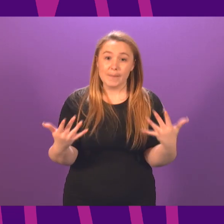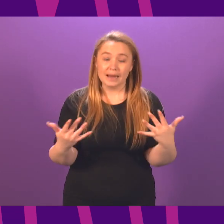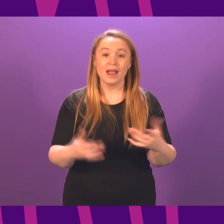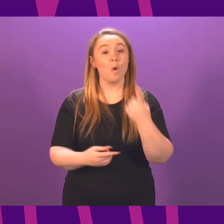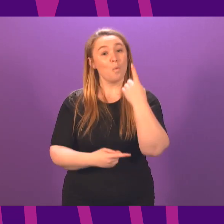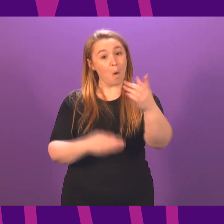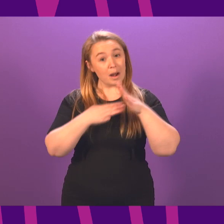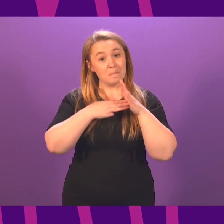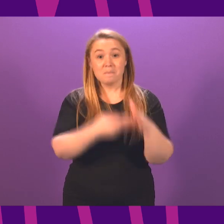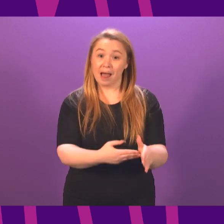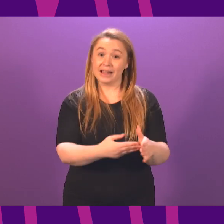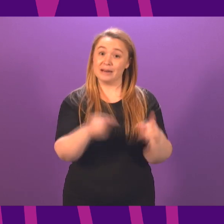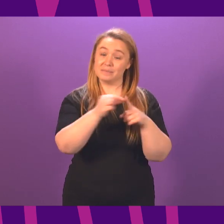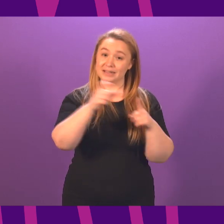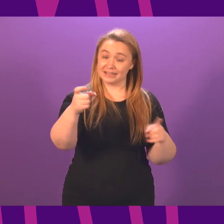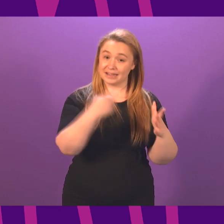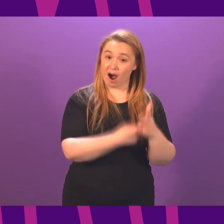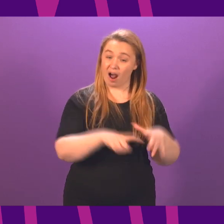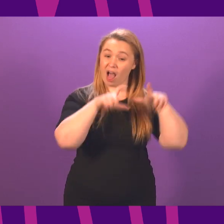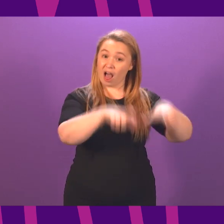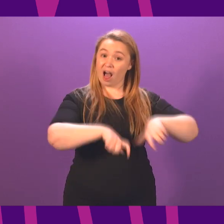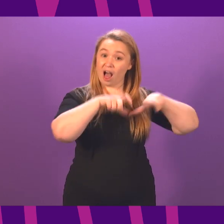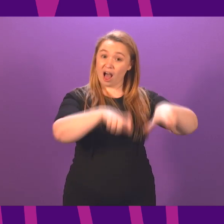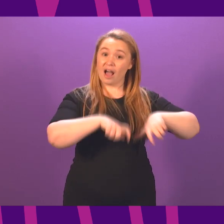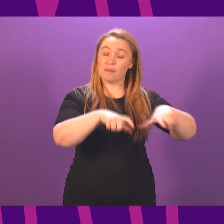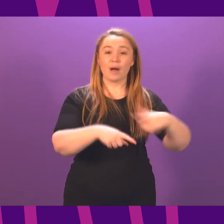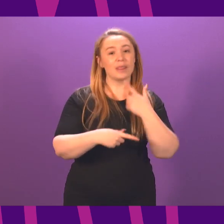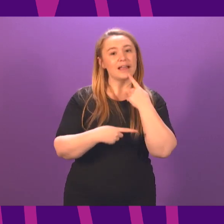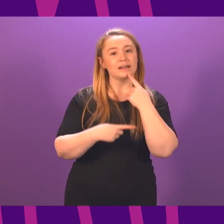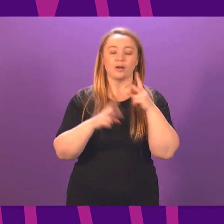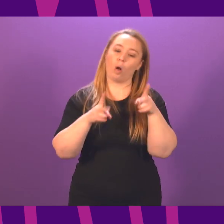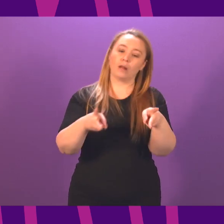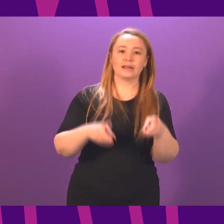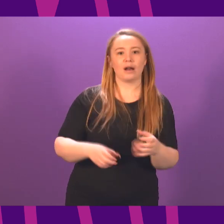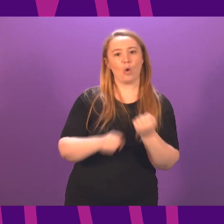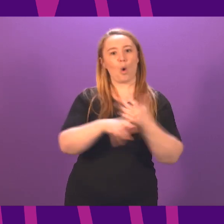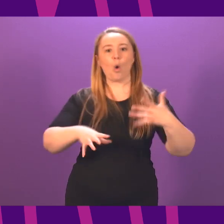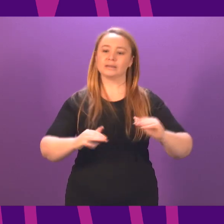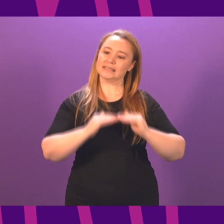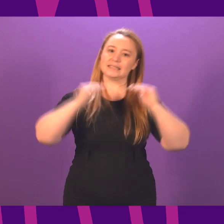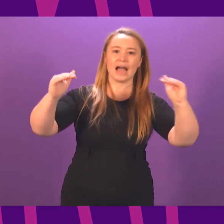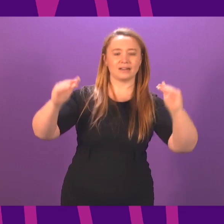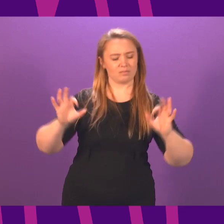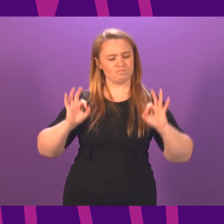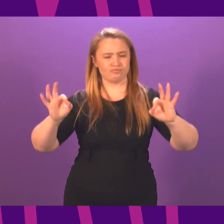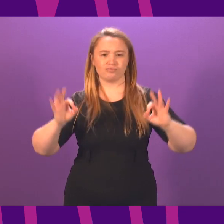gold standard—that is the phrase that it uses—PCR tests; to be precise, that means that